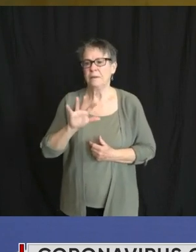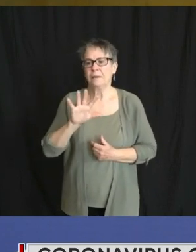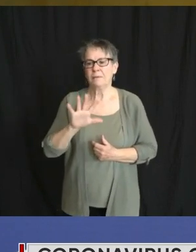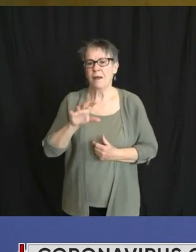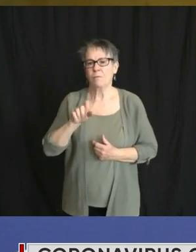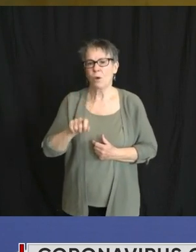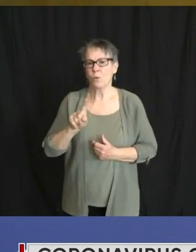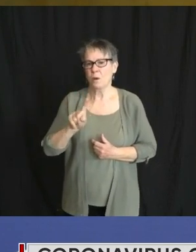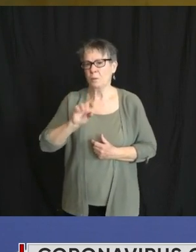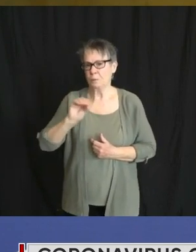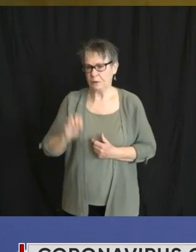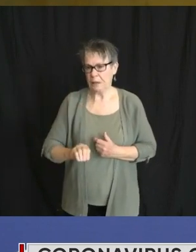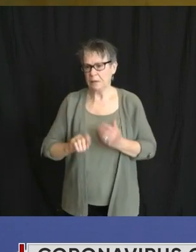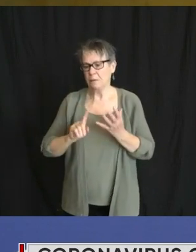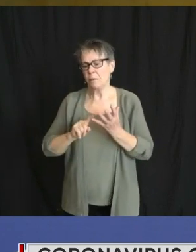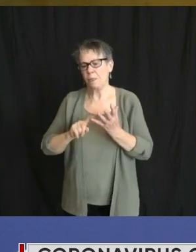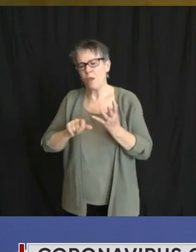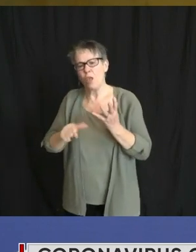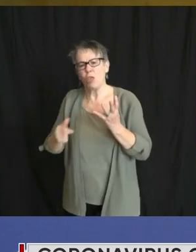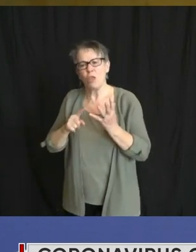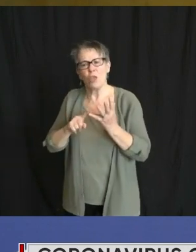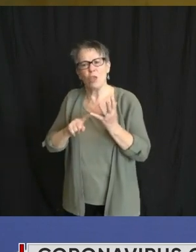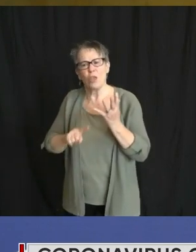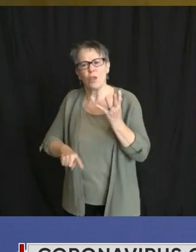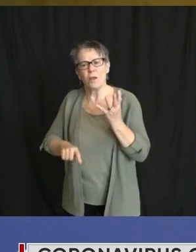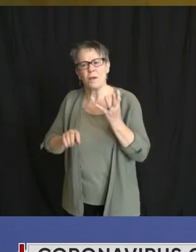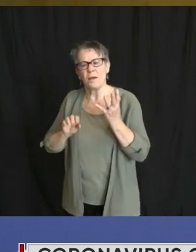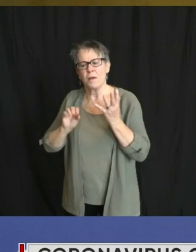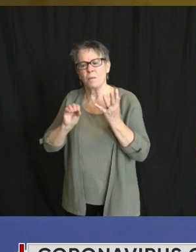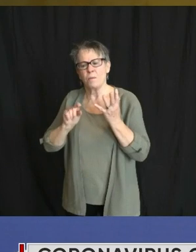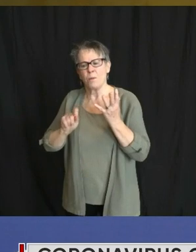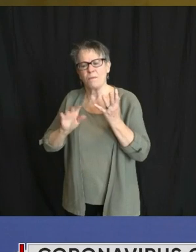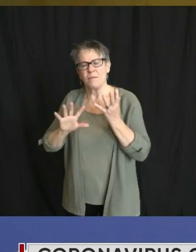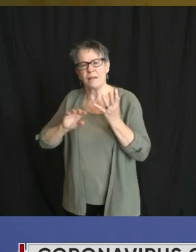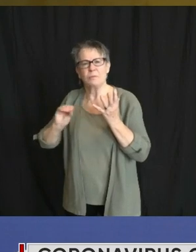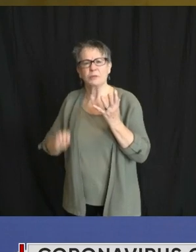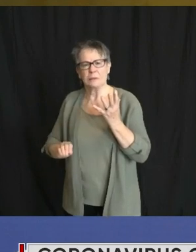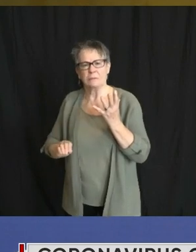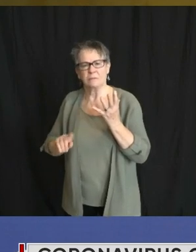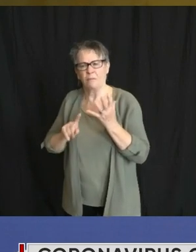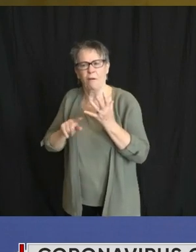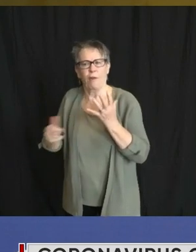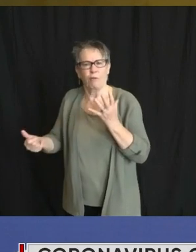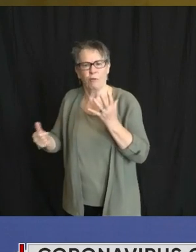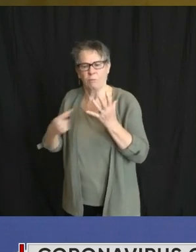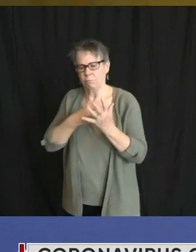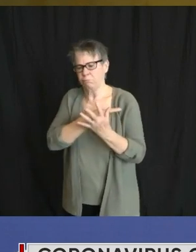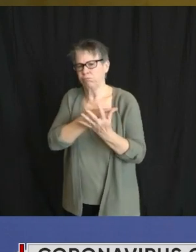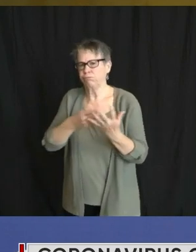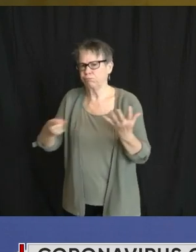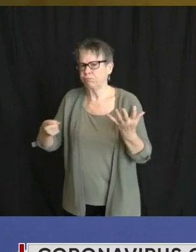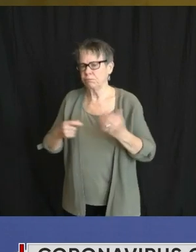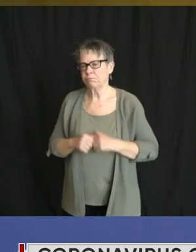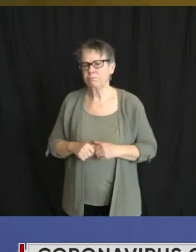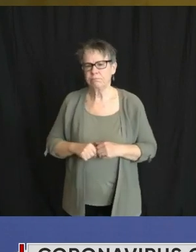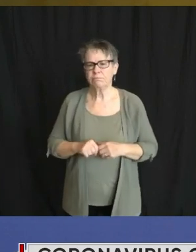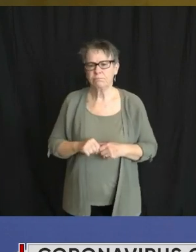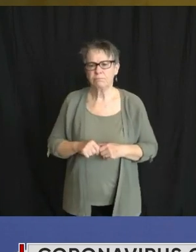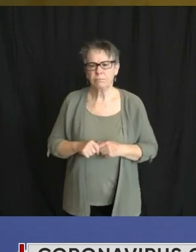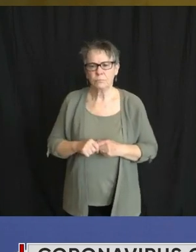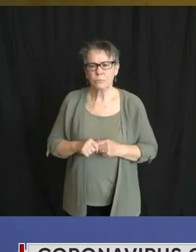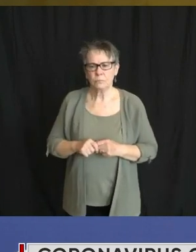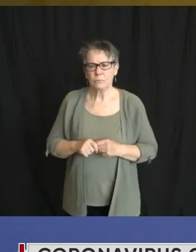ASIAN, 5.1%. OTHER, 5.5%.